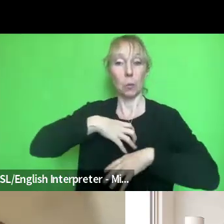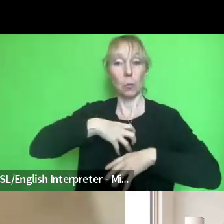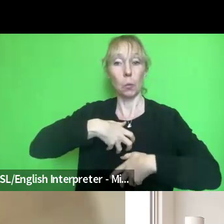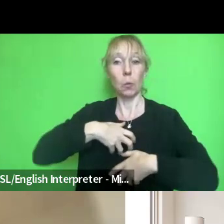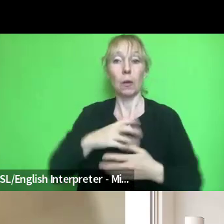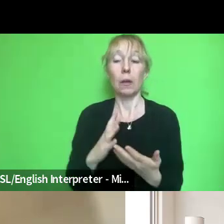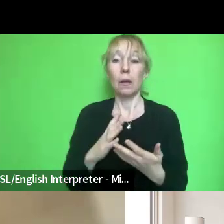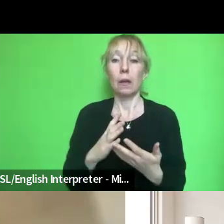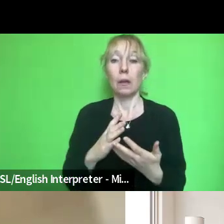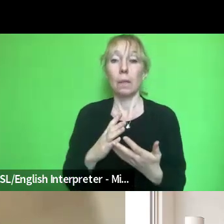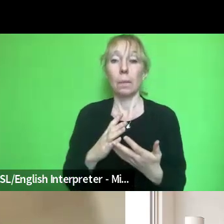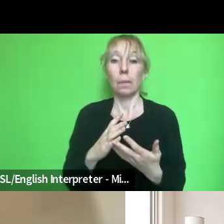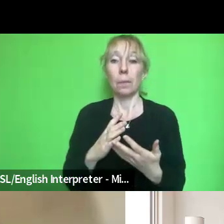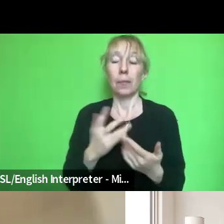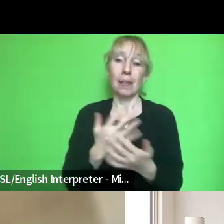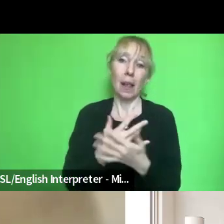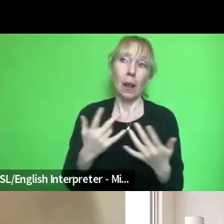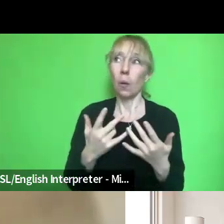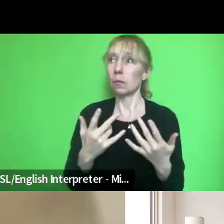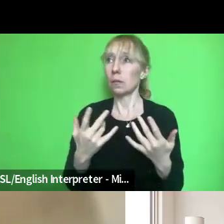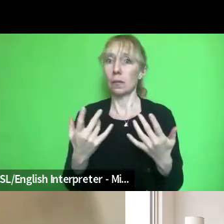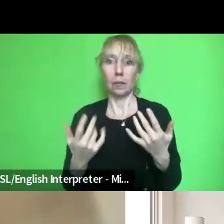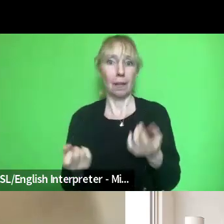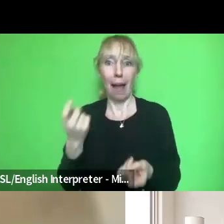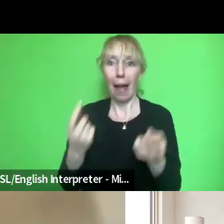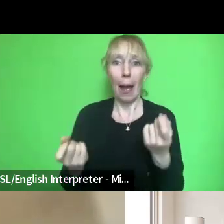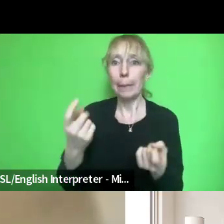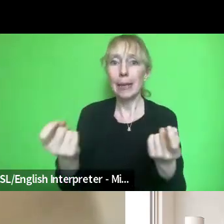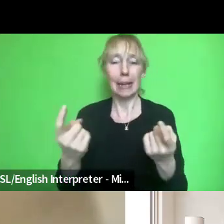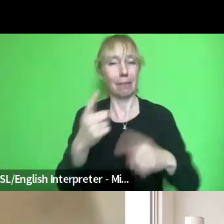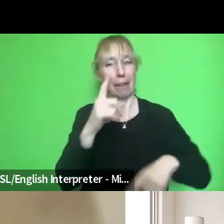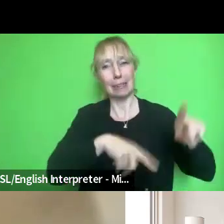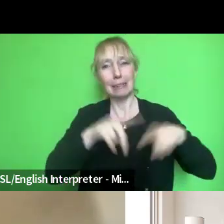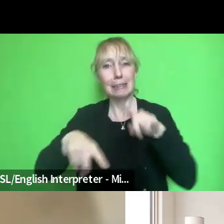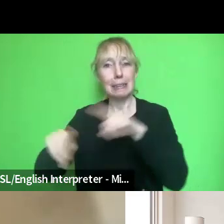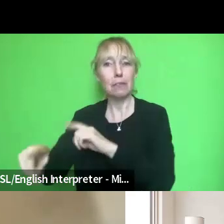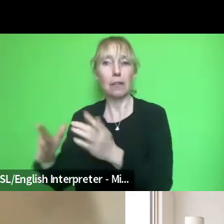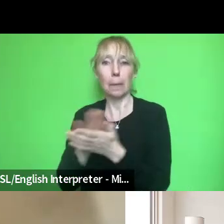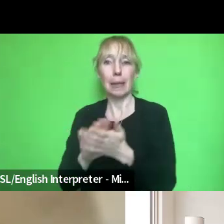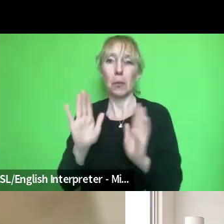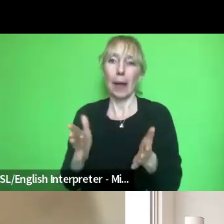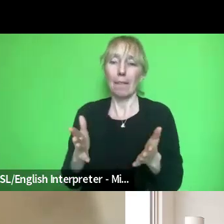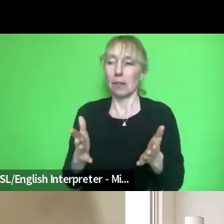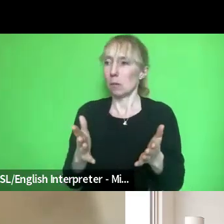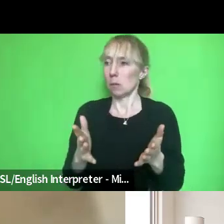at the same time, because there is often so much going on and really varied things, you do have to be able to kind